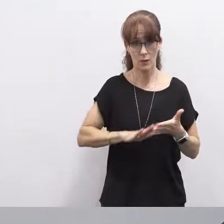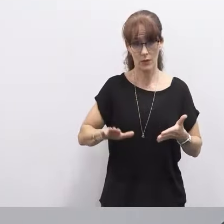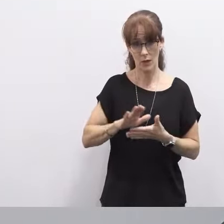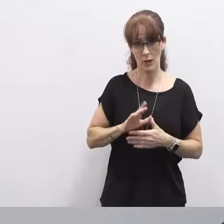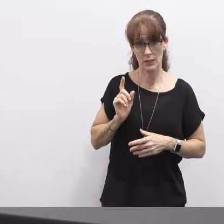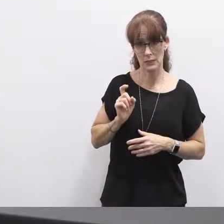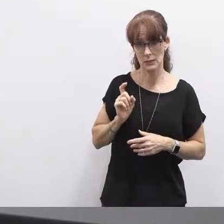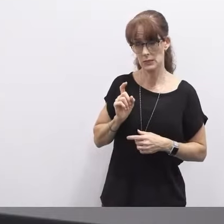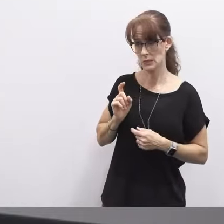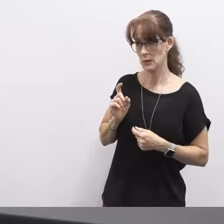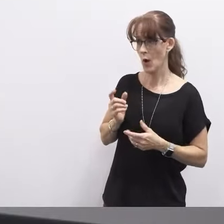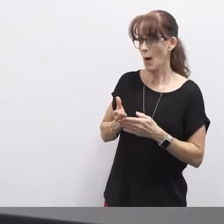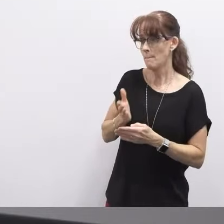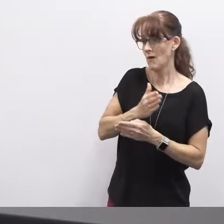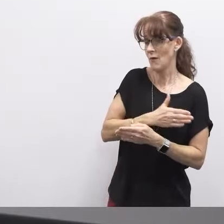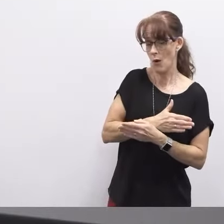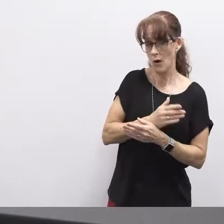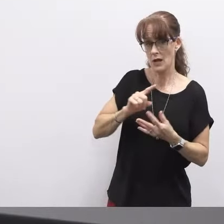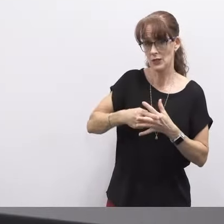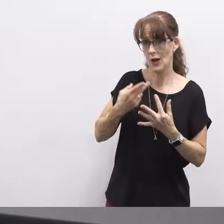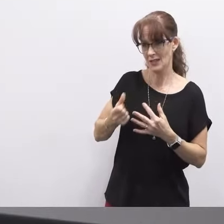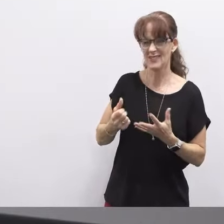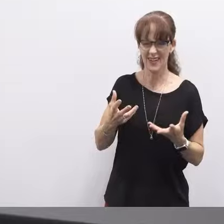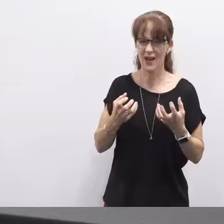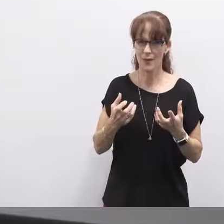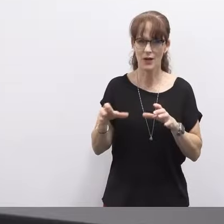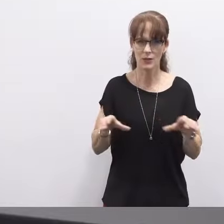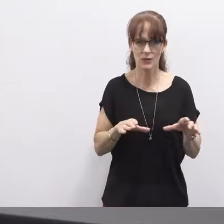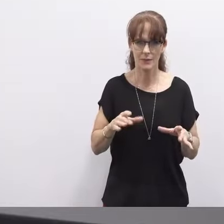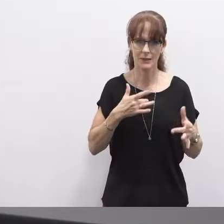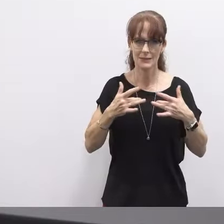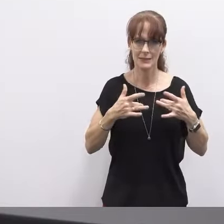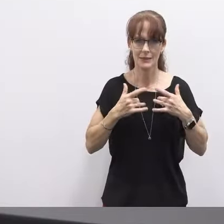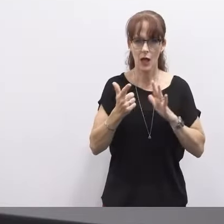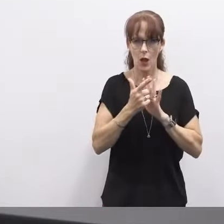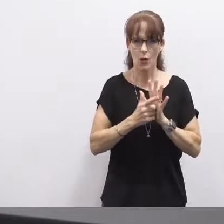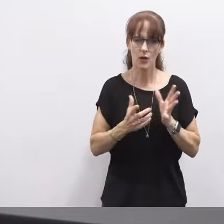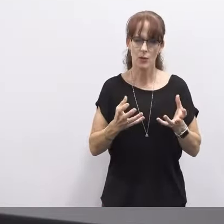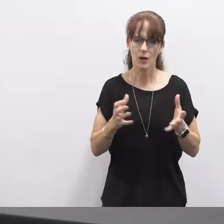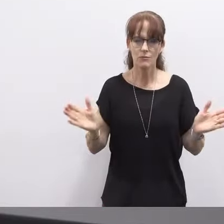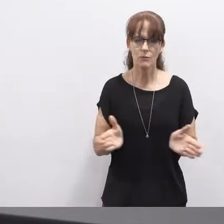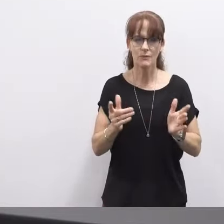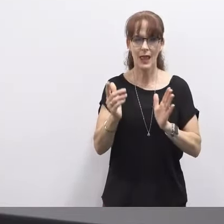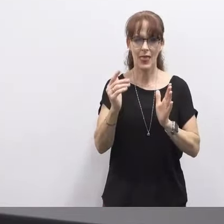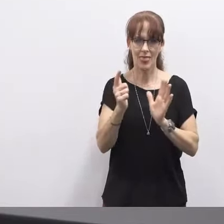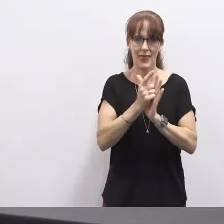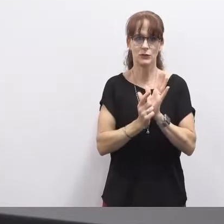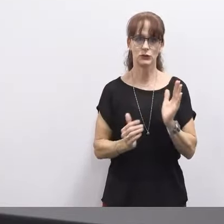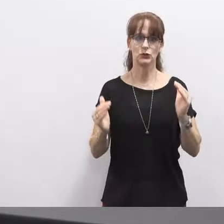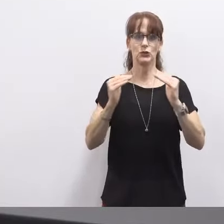Well, before I even went into high school, I knew that I wanted to do something concerning being a lawyer and promoting legal justice.